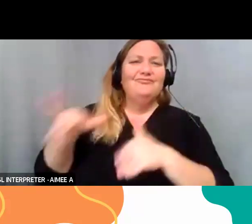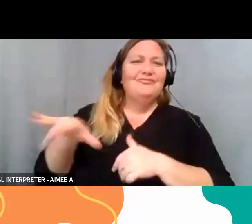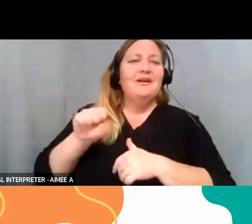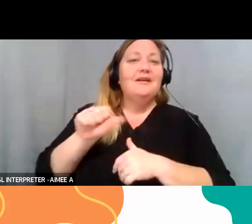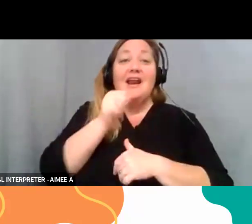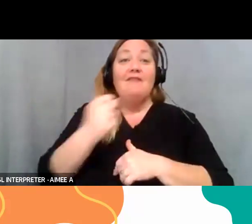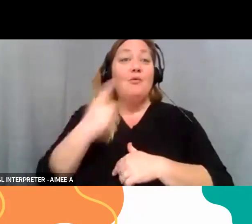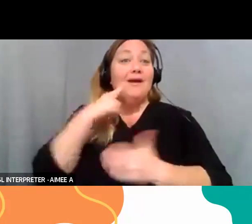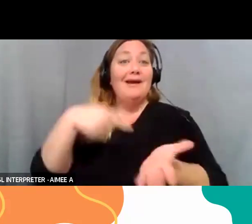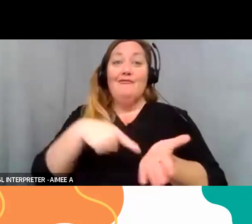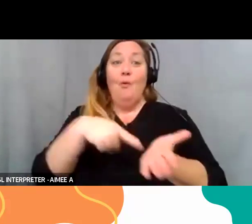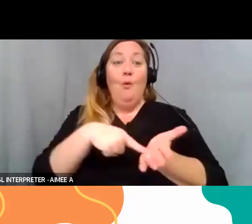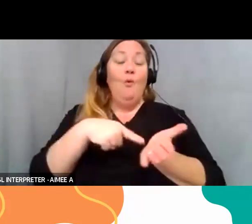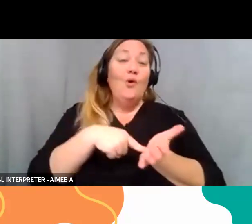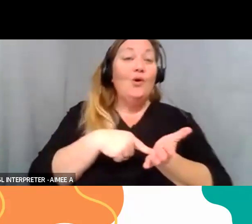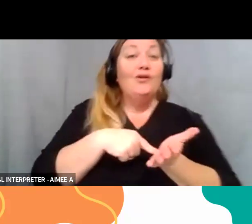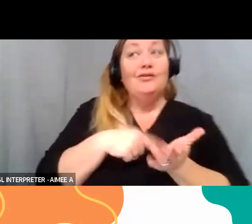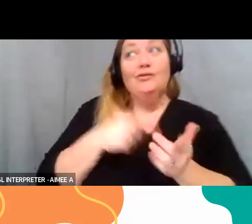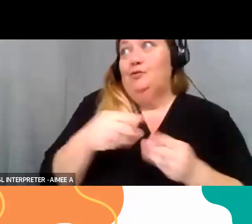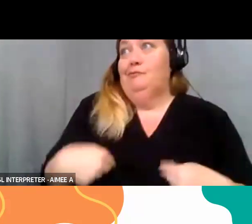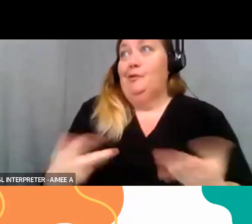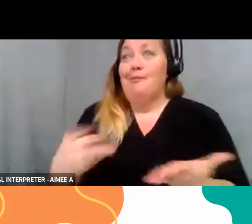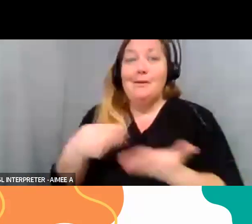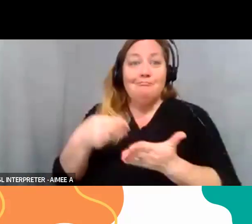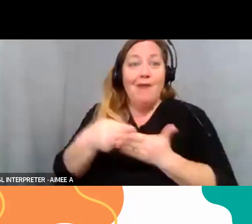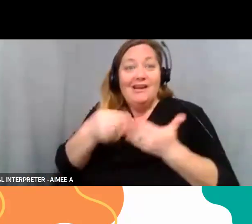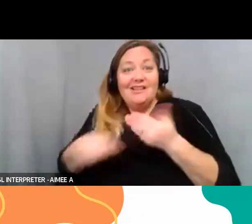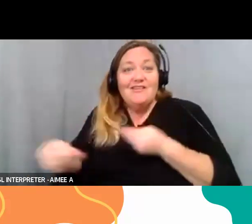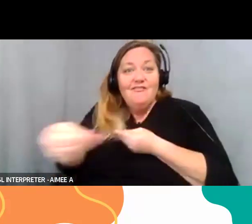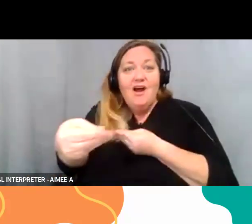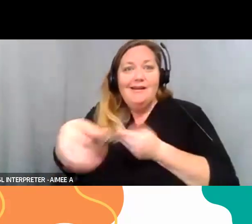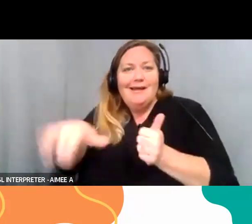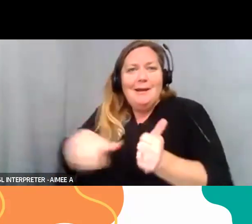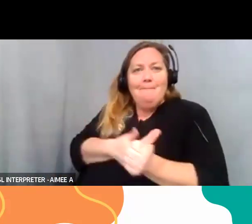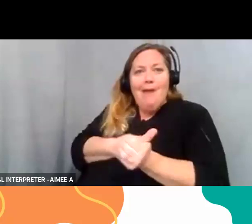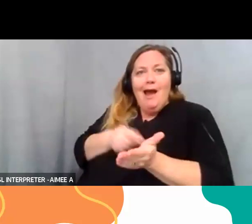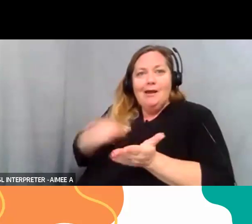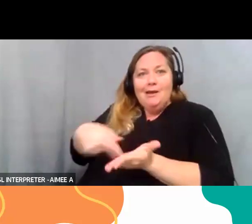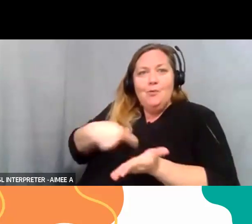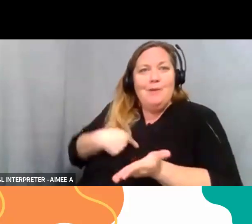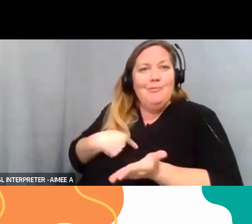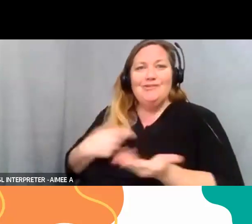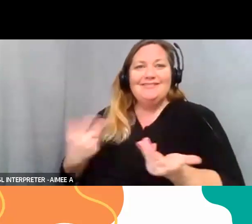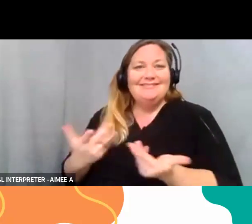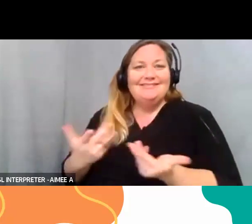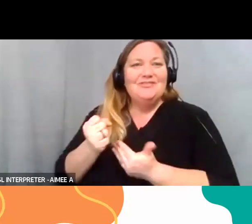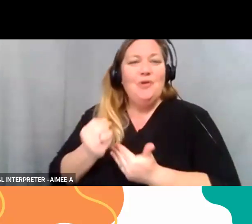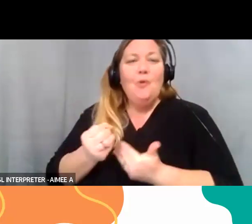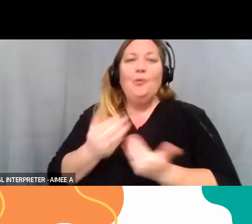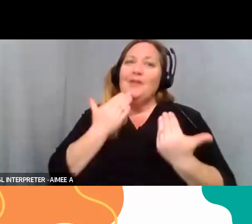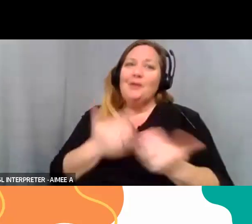can afford to spend money on the front side, and then come back and get reimbursed so thank you.